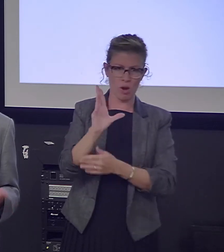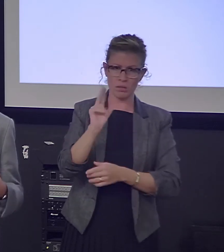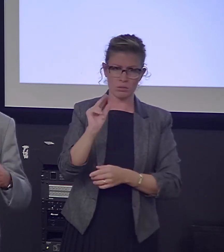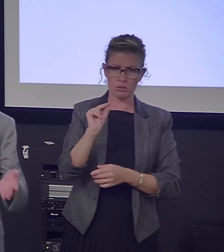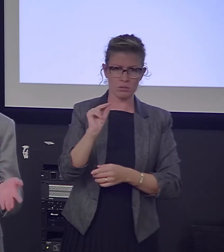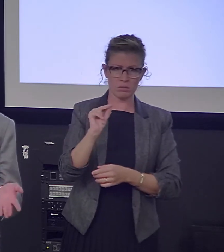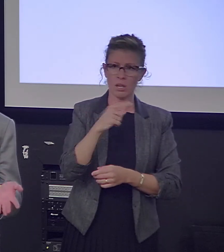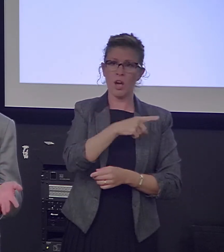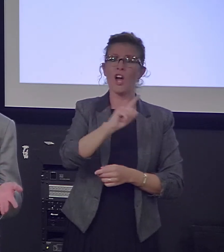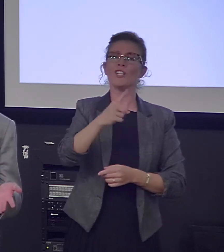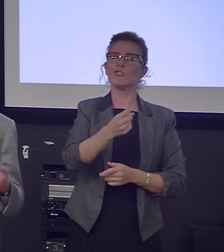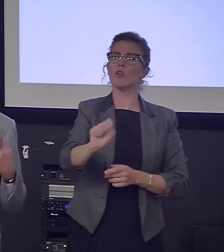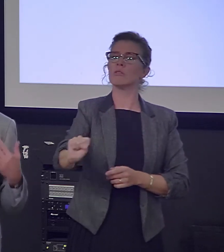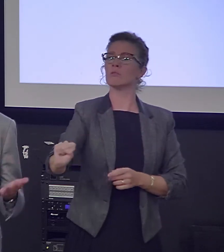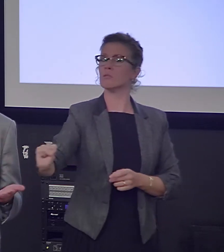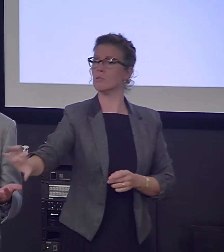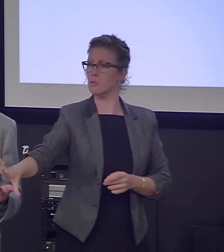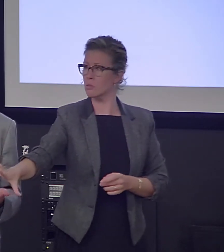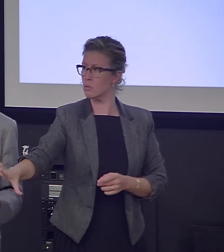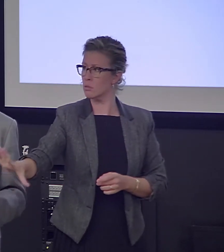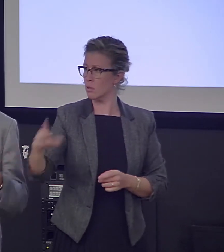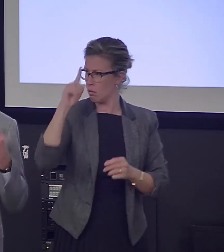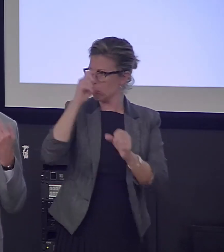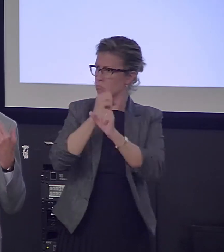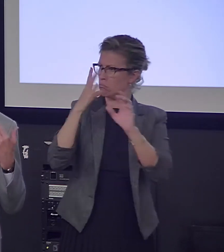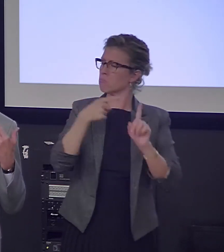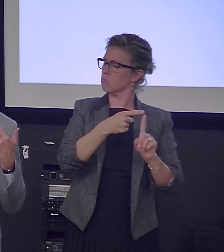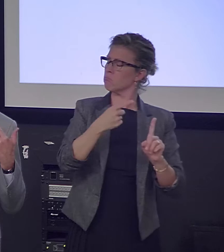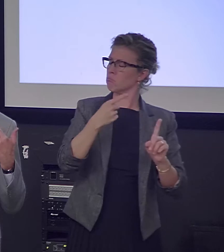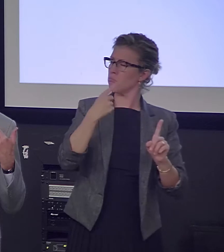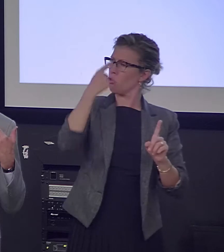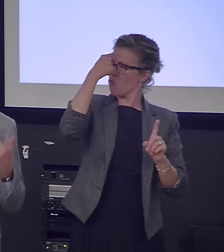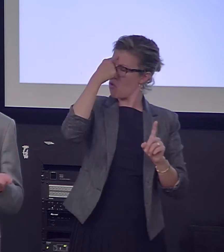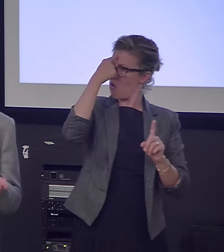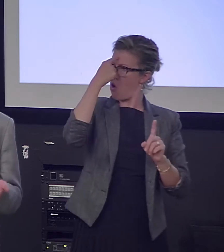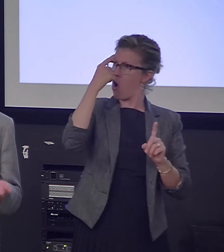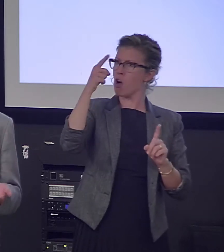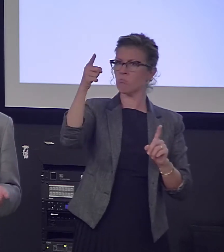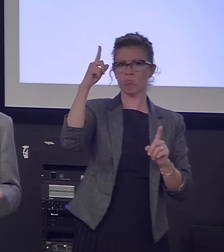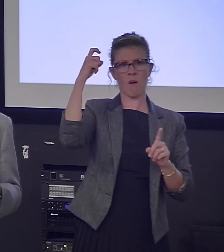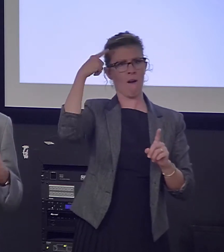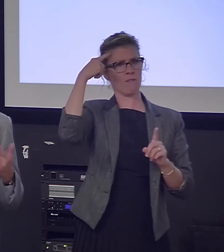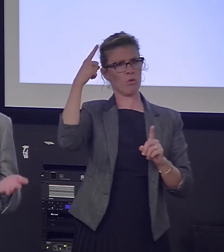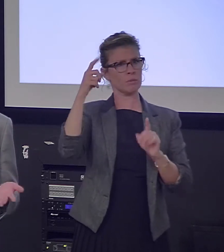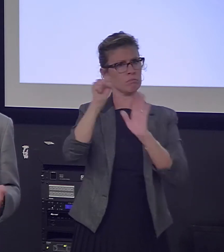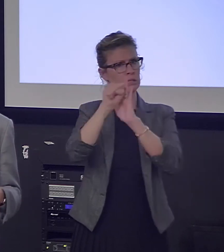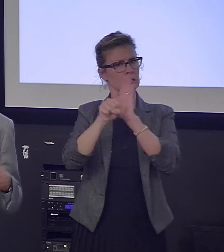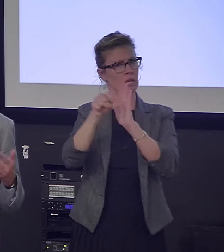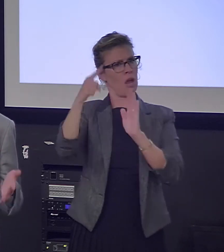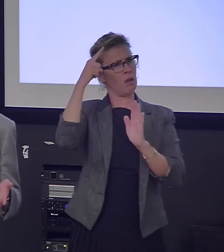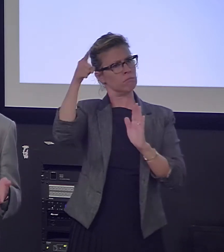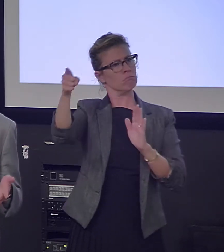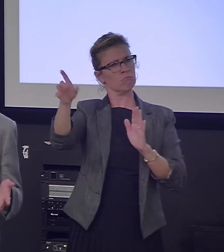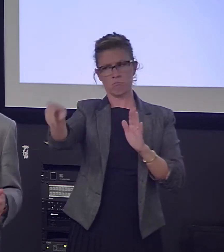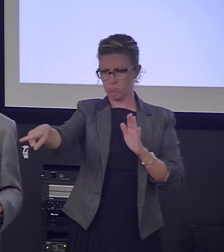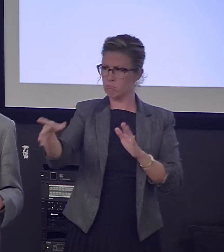They just left them there with the idea that the state and that the institution was going to raise the child.